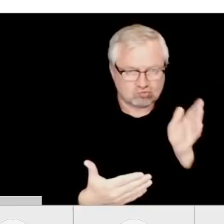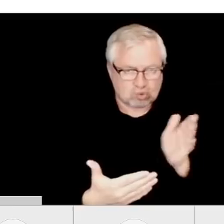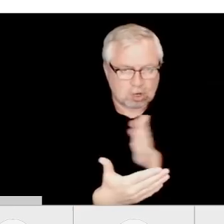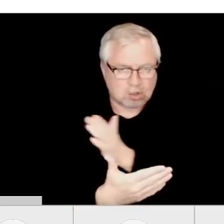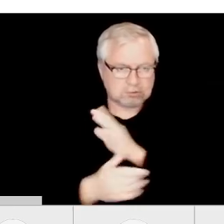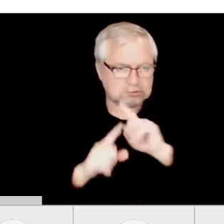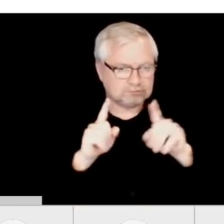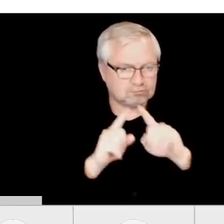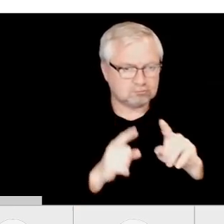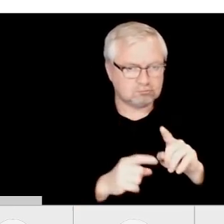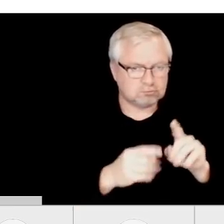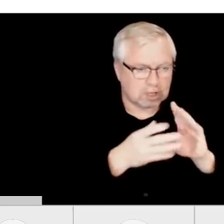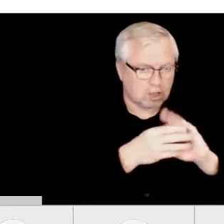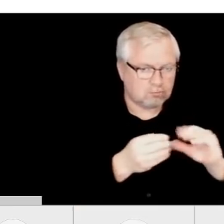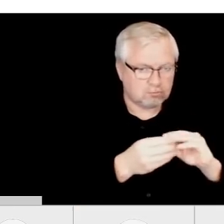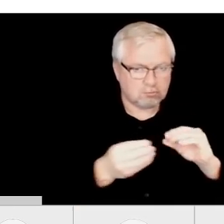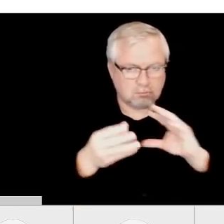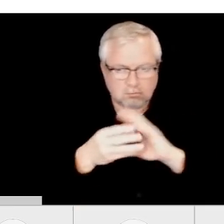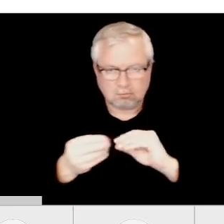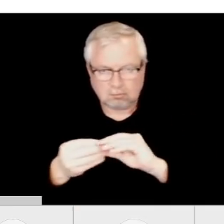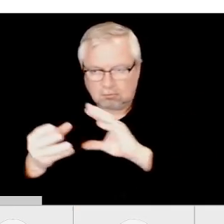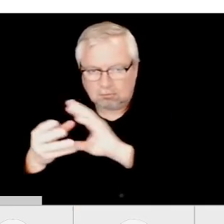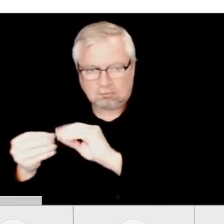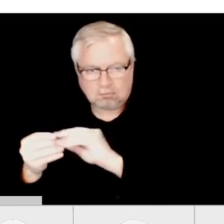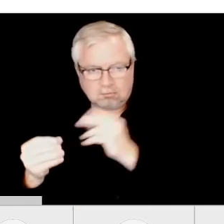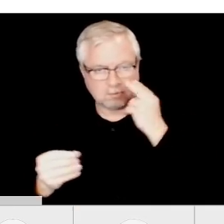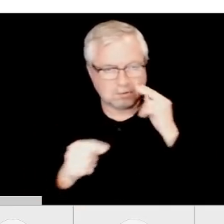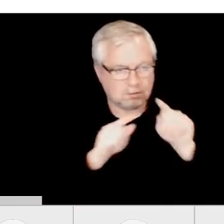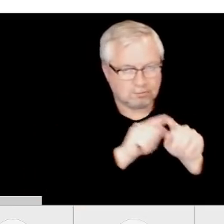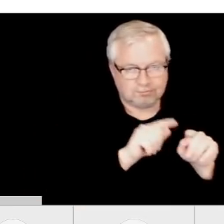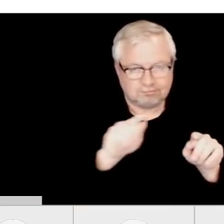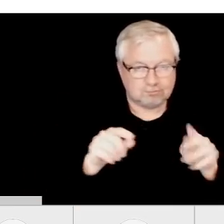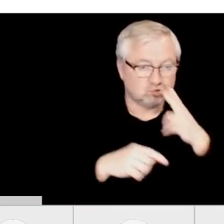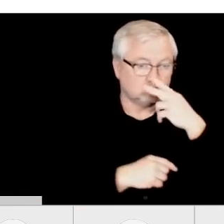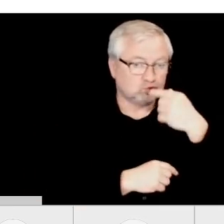So green is our index here. Scenario 6.